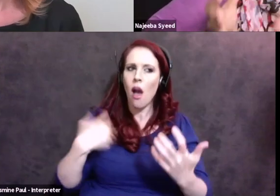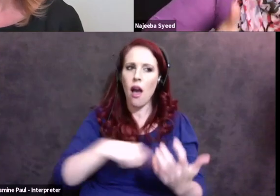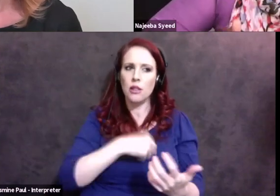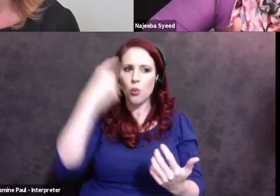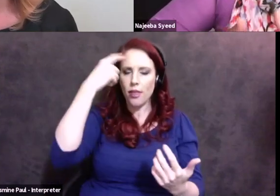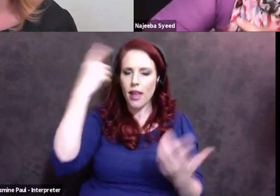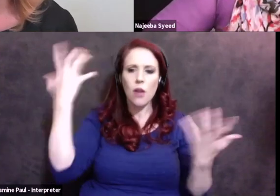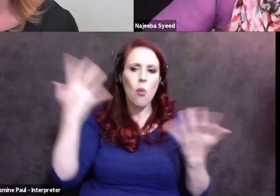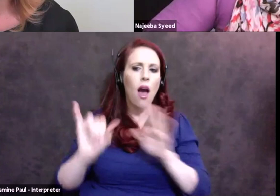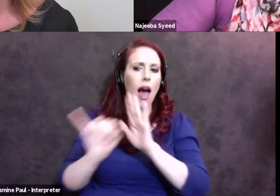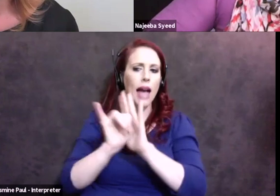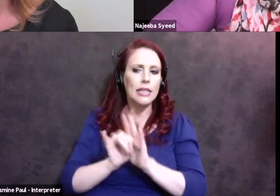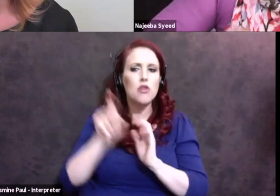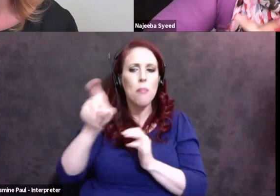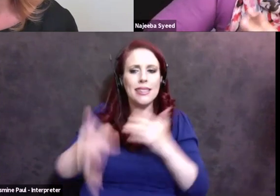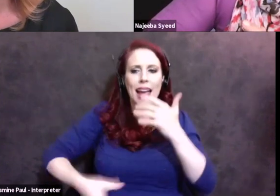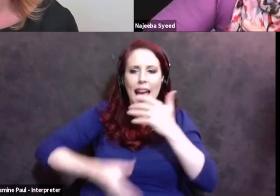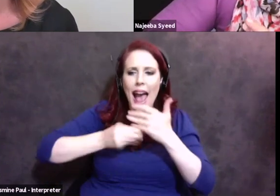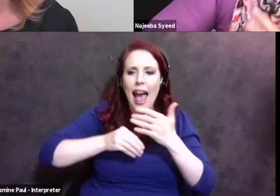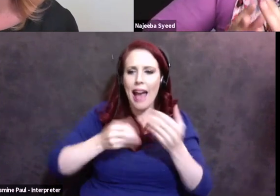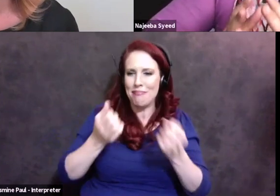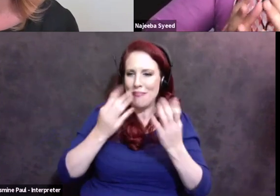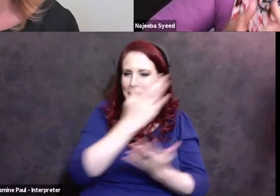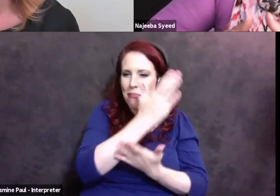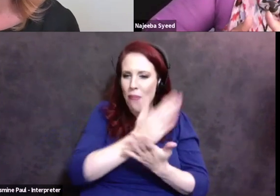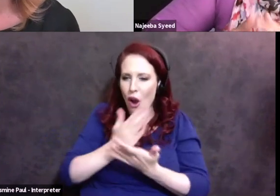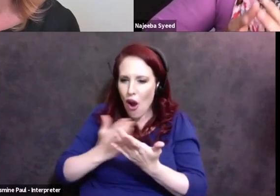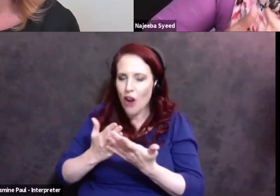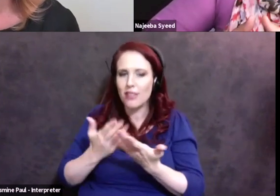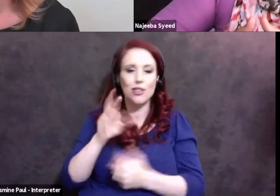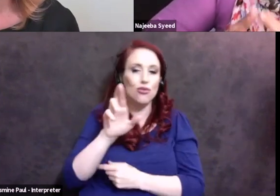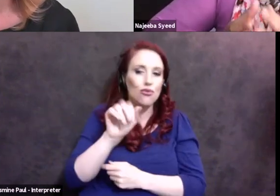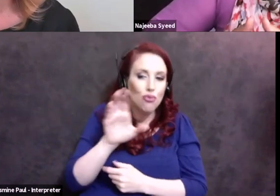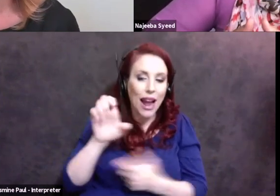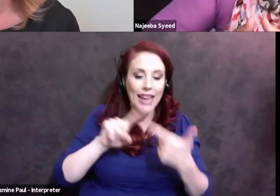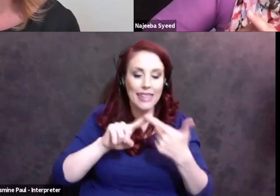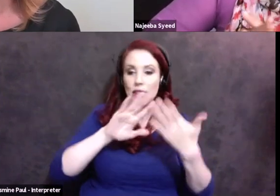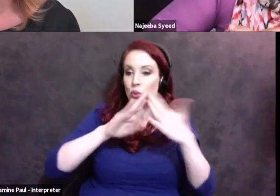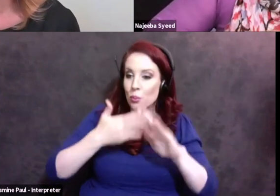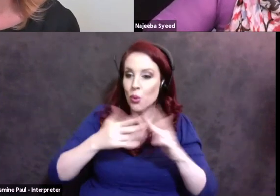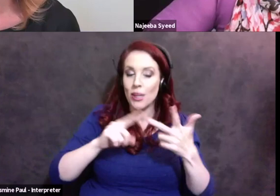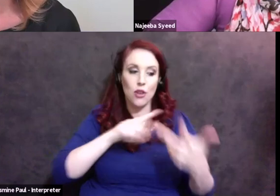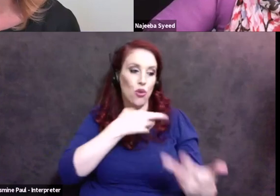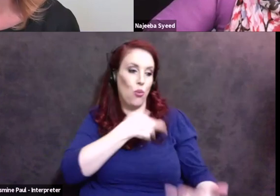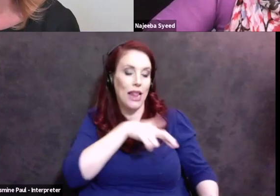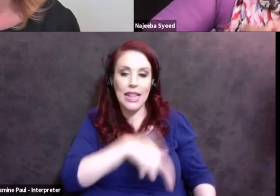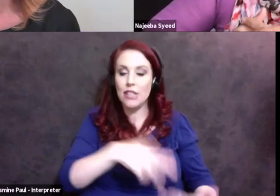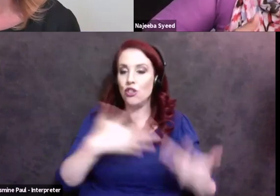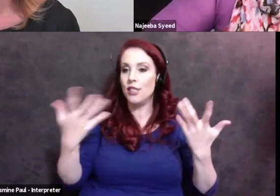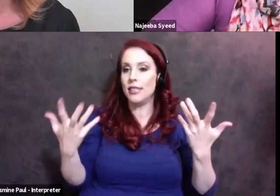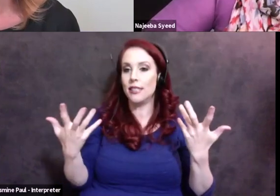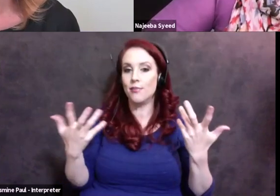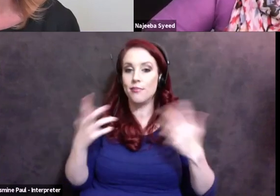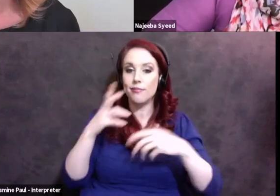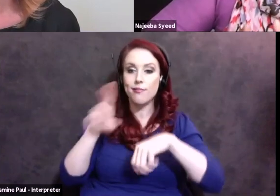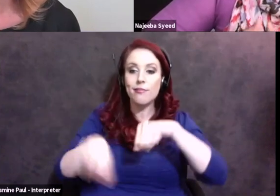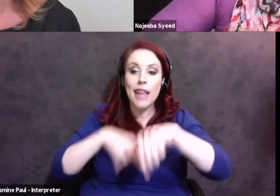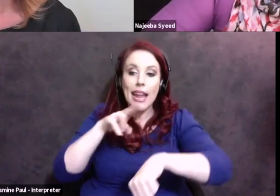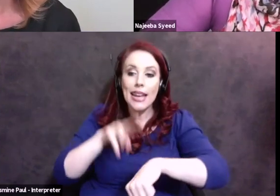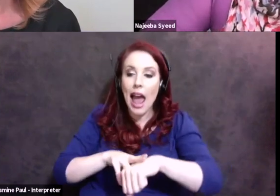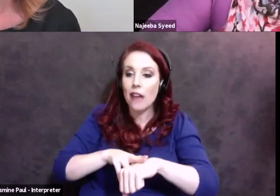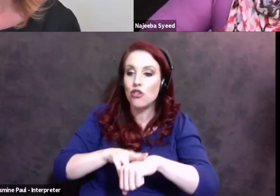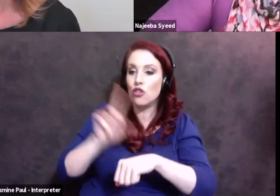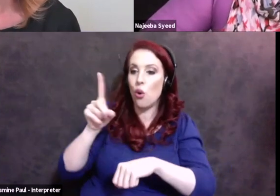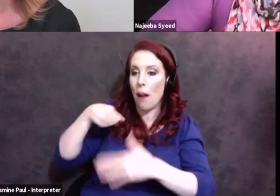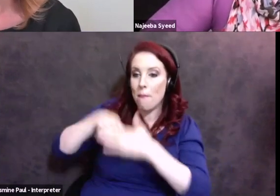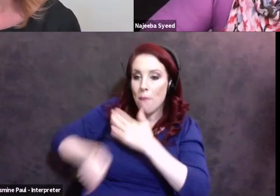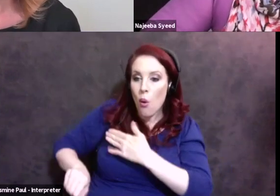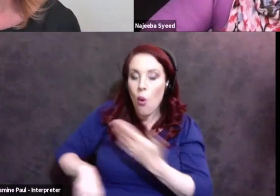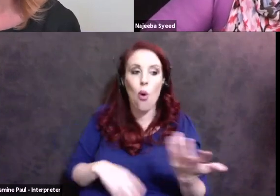all of the other factors of race, community, religion, national origin, ethnicity, culture,